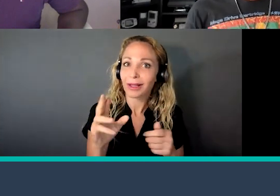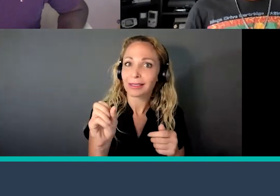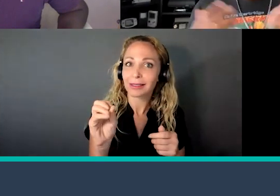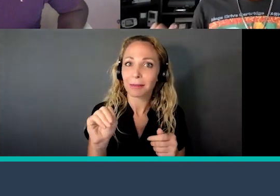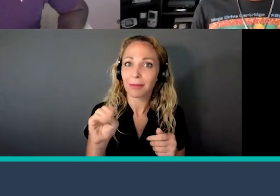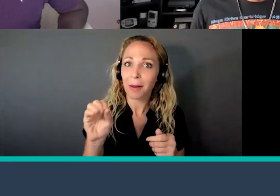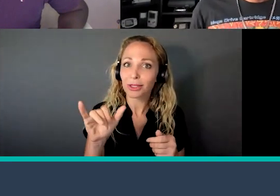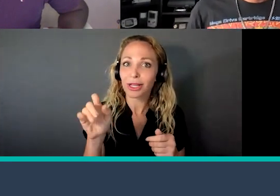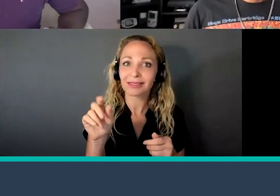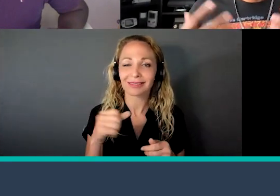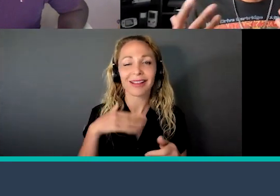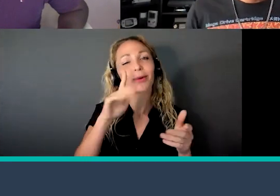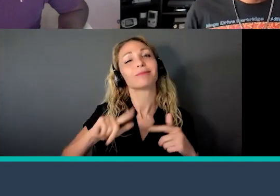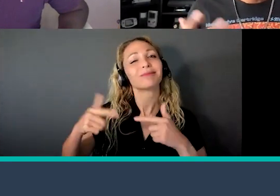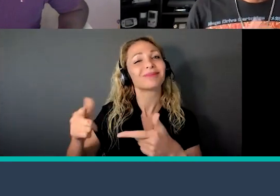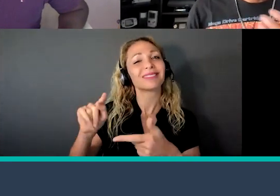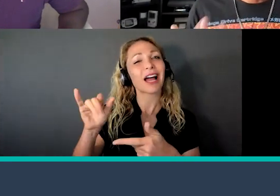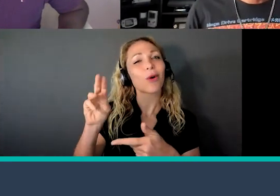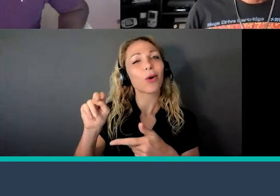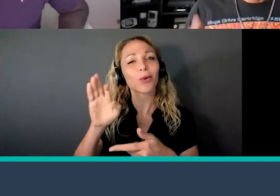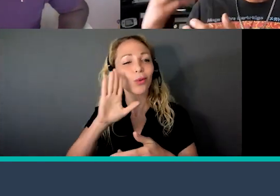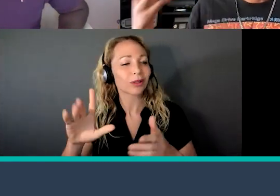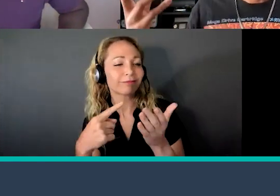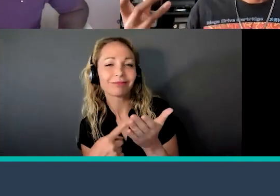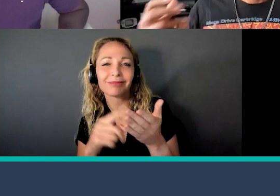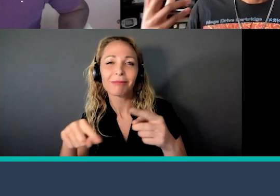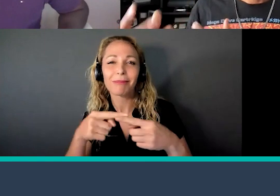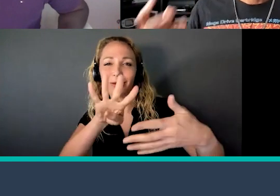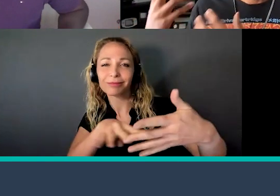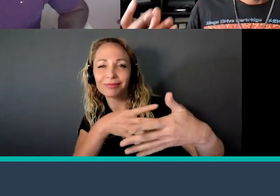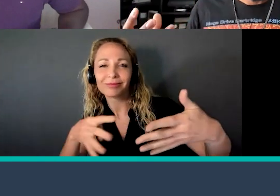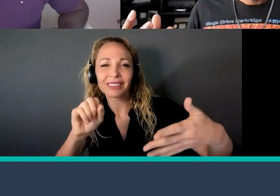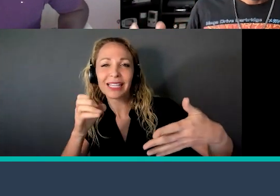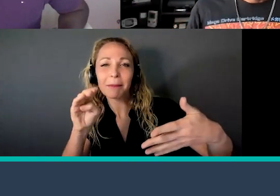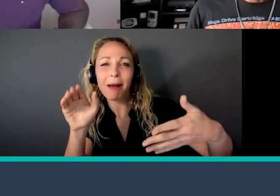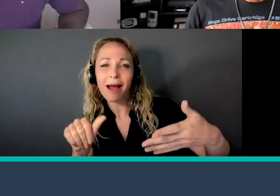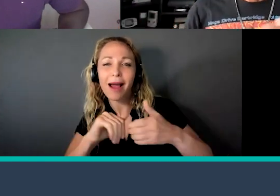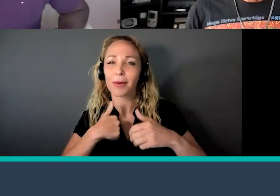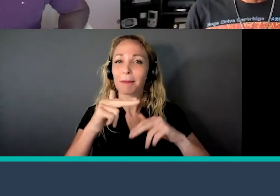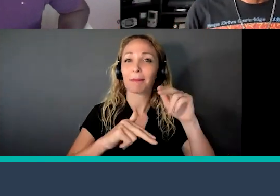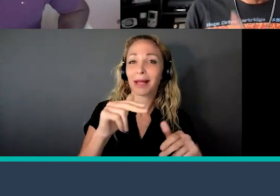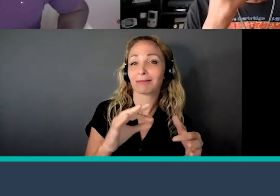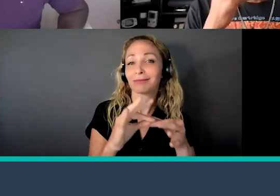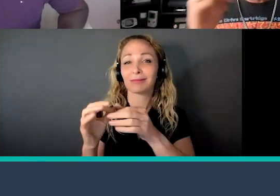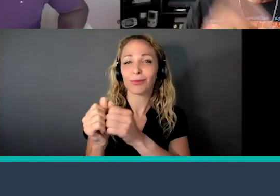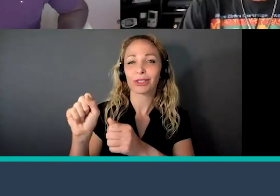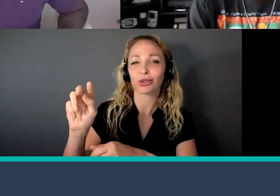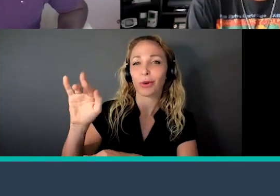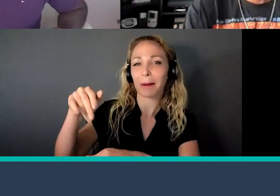AND LET TYRON SPEAK ABOUT THE SCHEMA AND HOW BUILT WITH STRIPE.